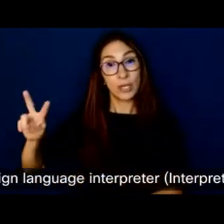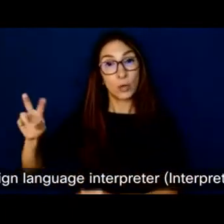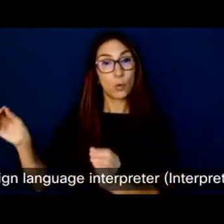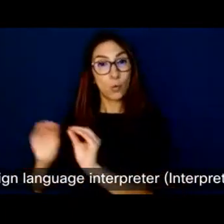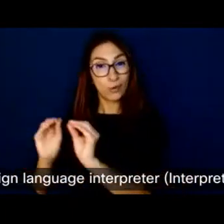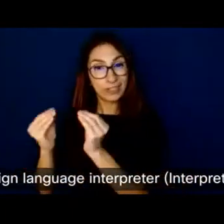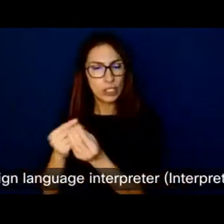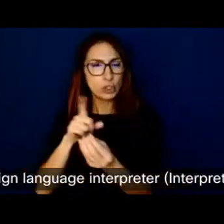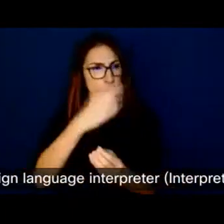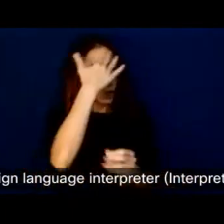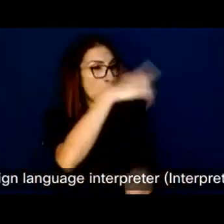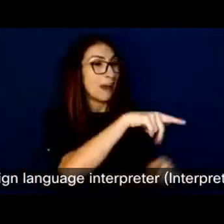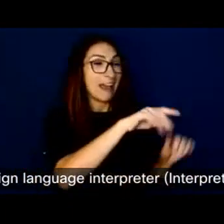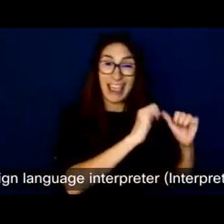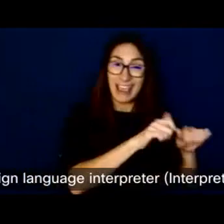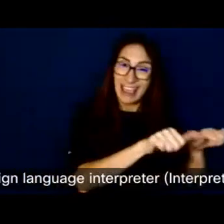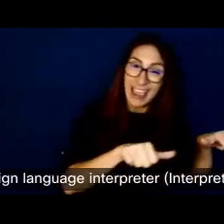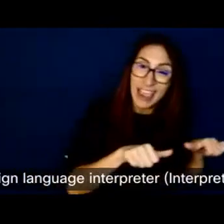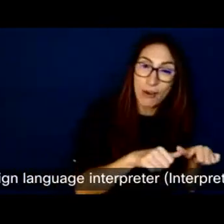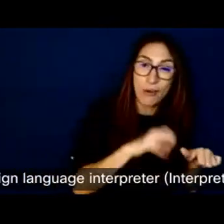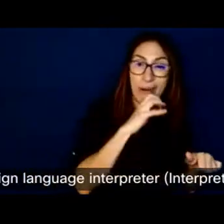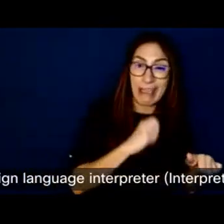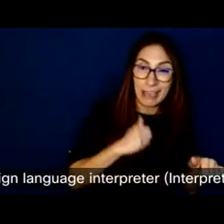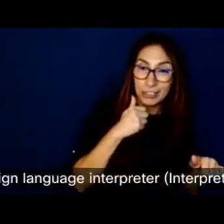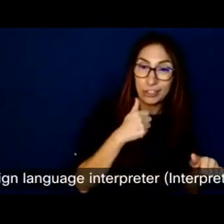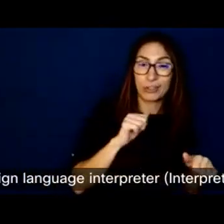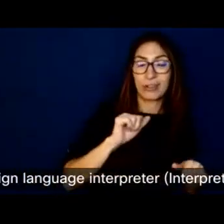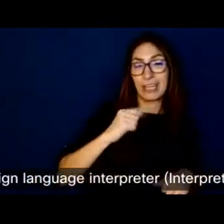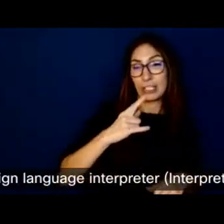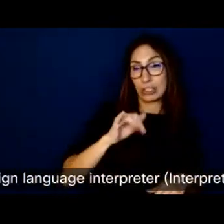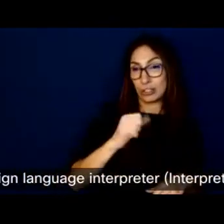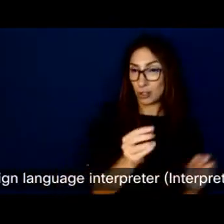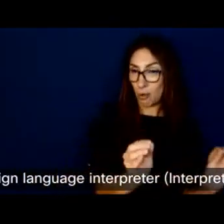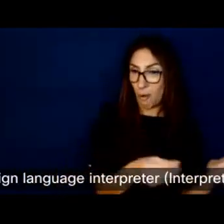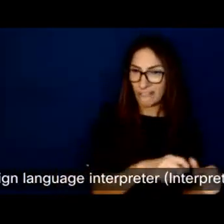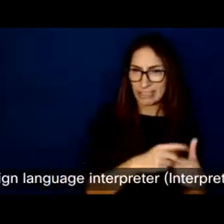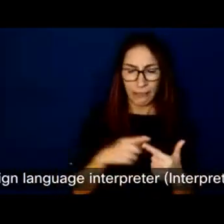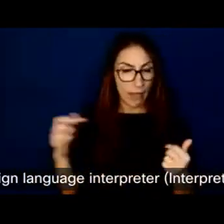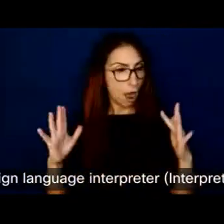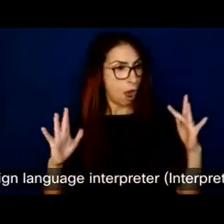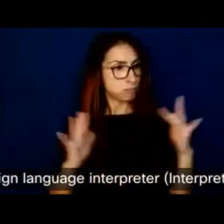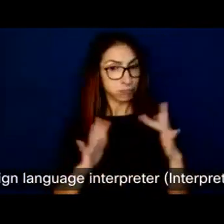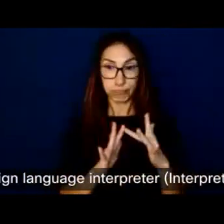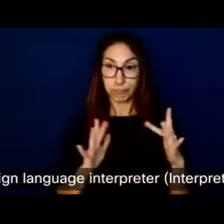a relationship with the, folks who are in the state